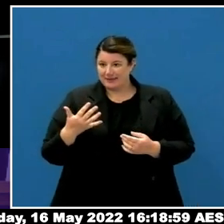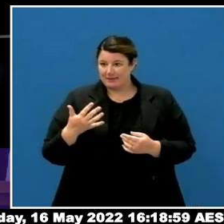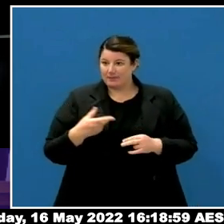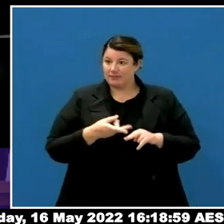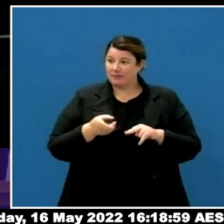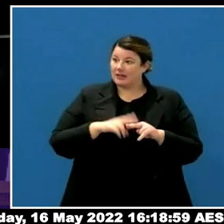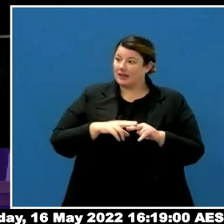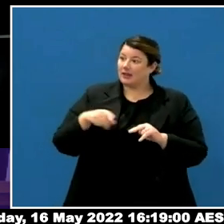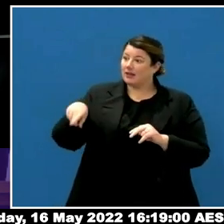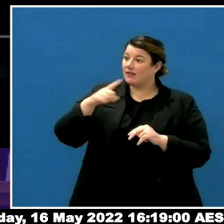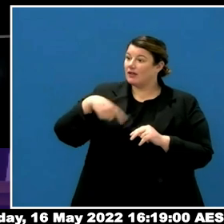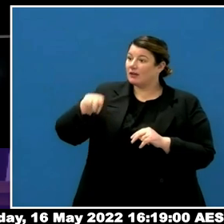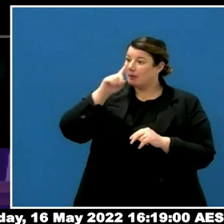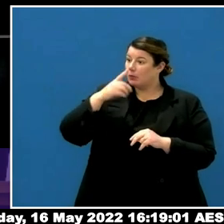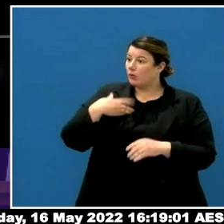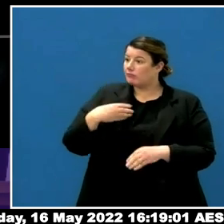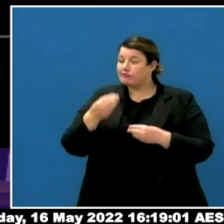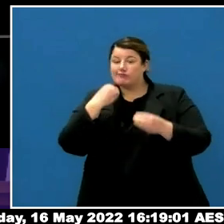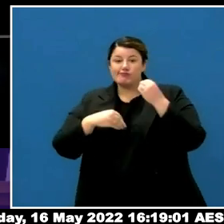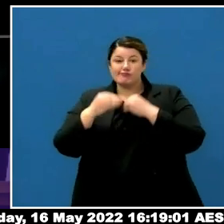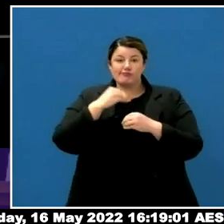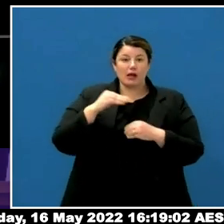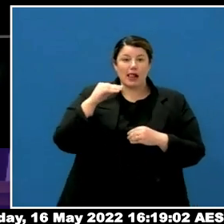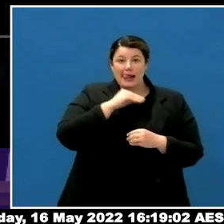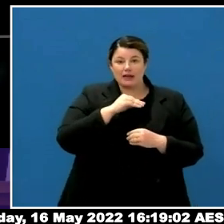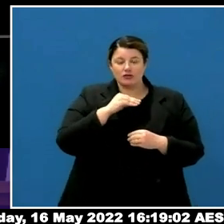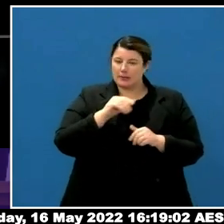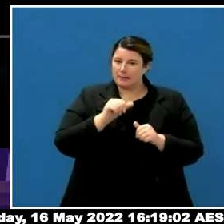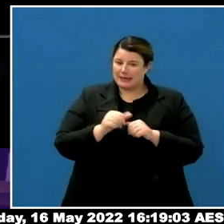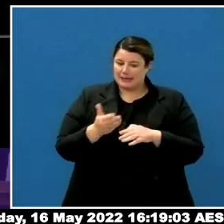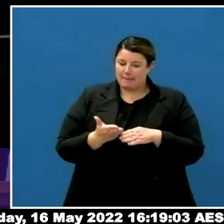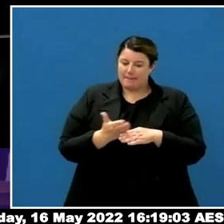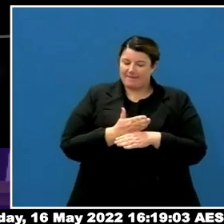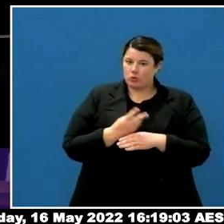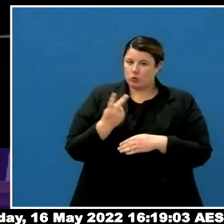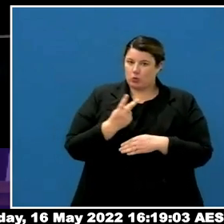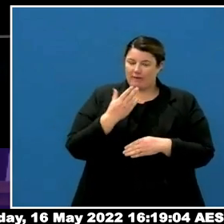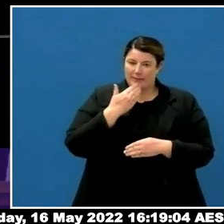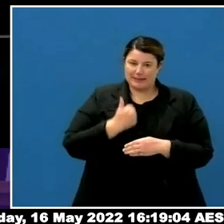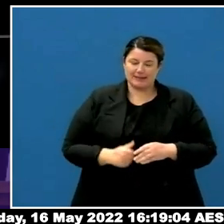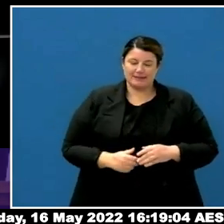before 12. CHAIR: Yes, thank you. I should say that this is entirely my responsibility.